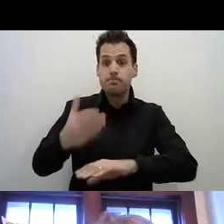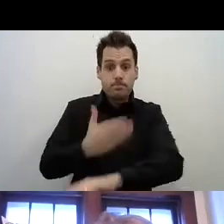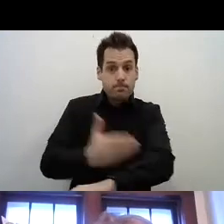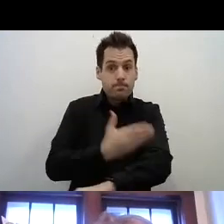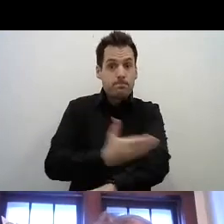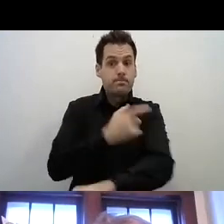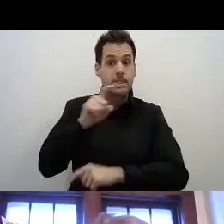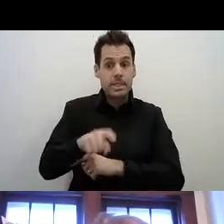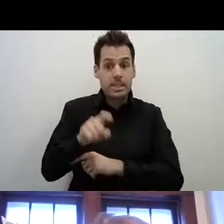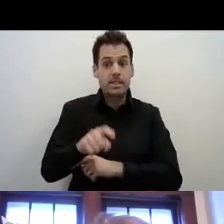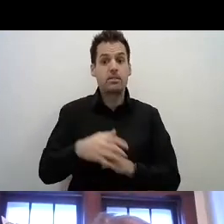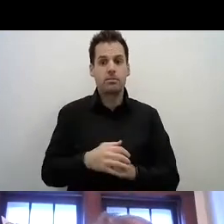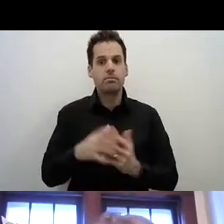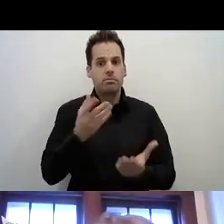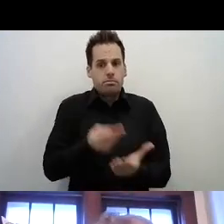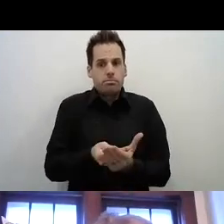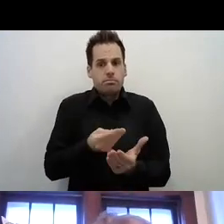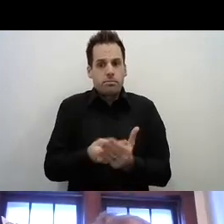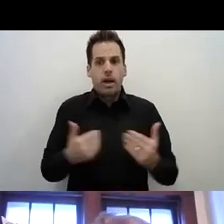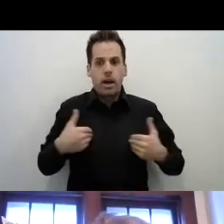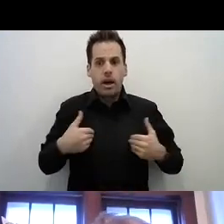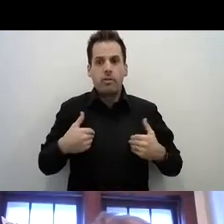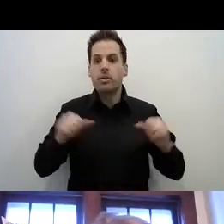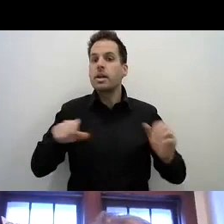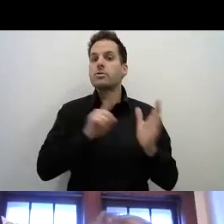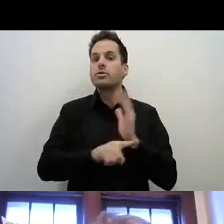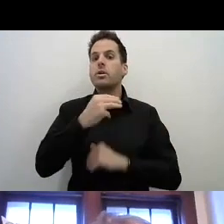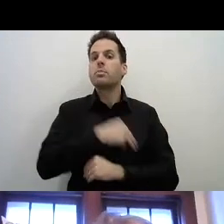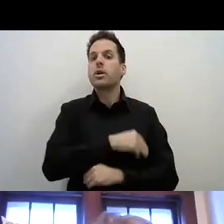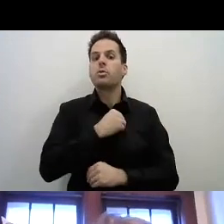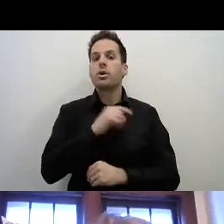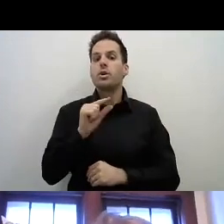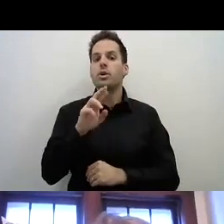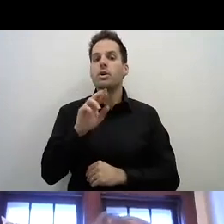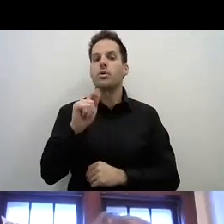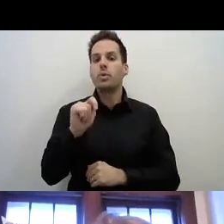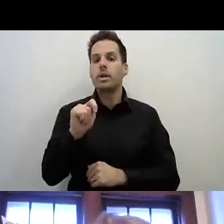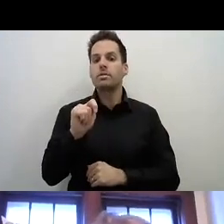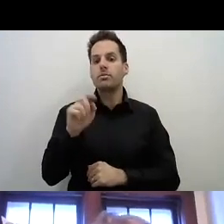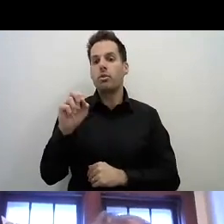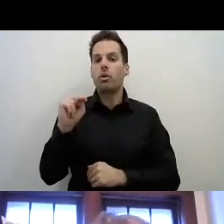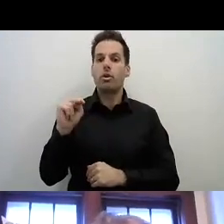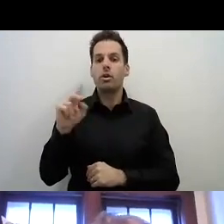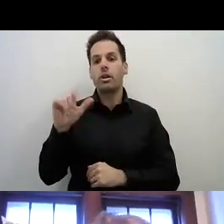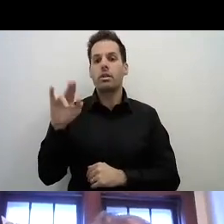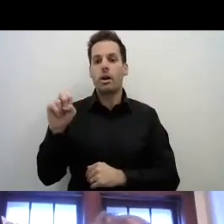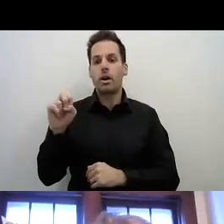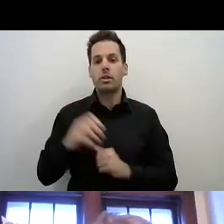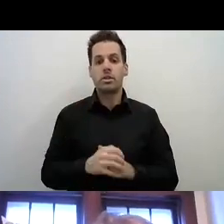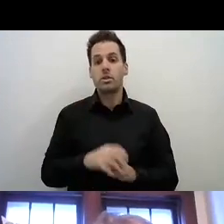go to uh manitoba grants online it's manitoba go and you have the you have a link right here too